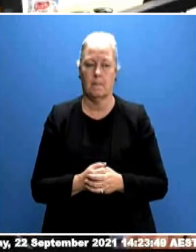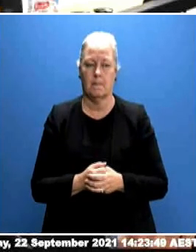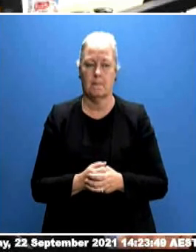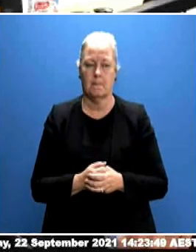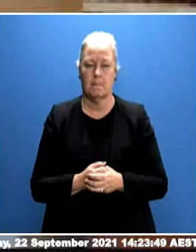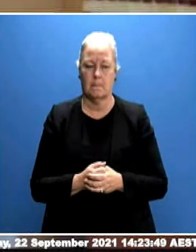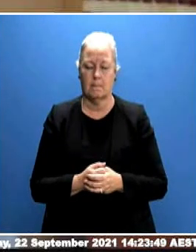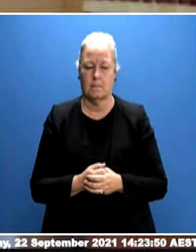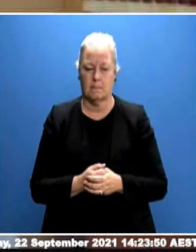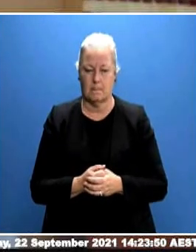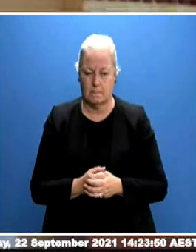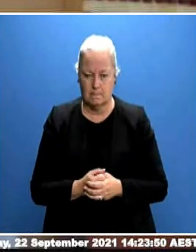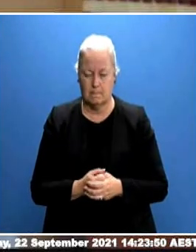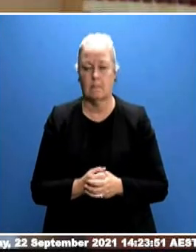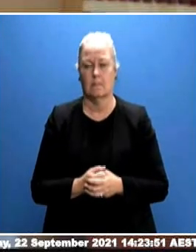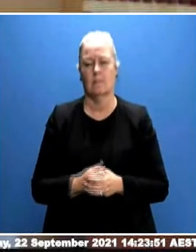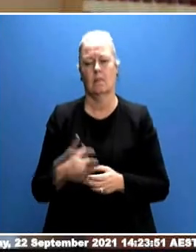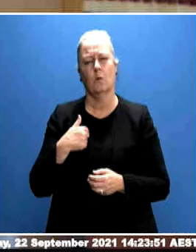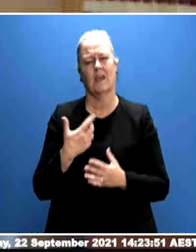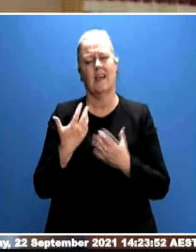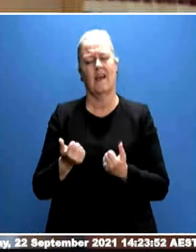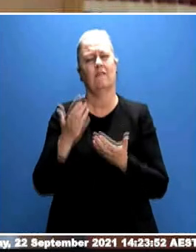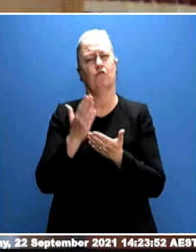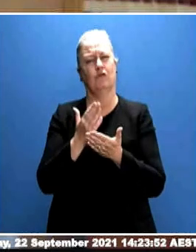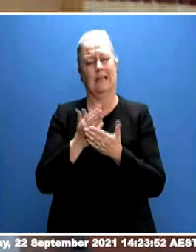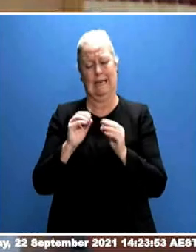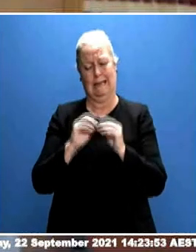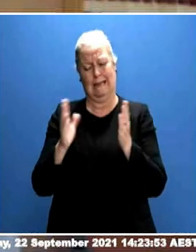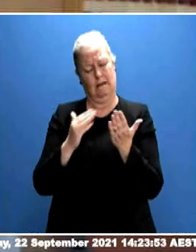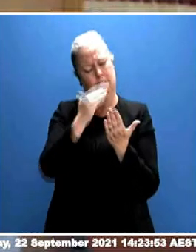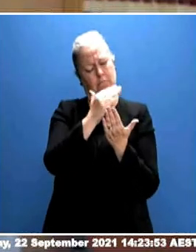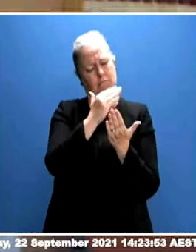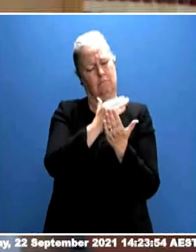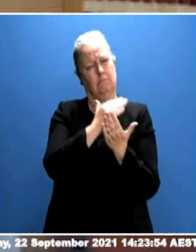the criteria for admission, and that minimising the time that a child's